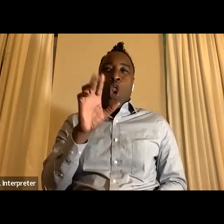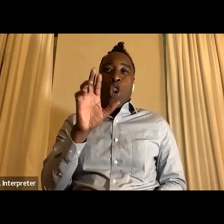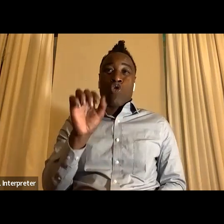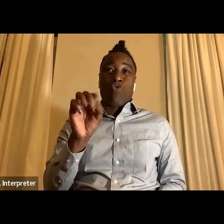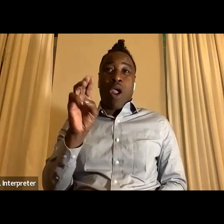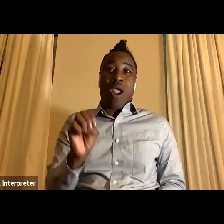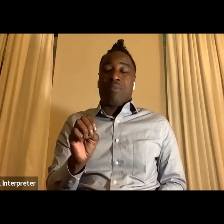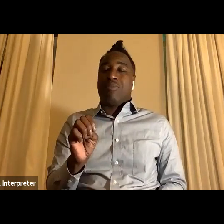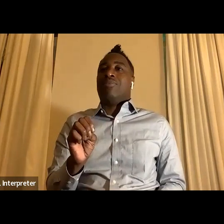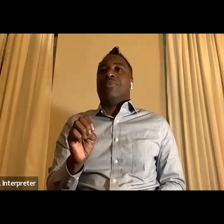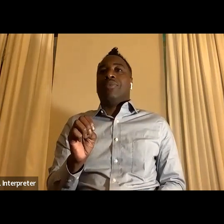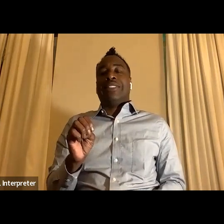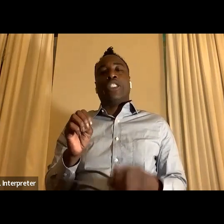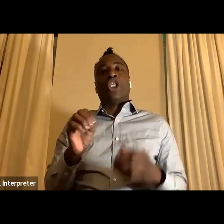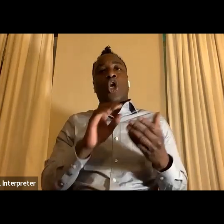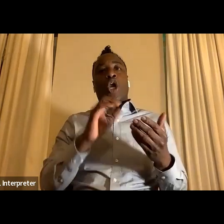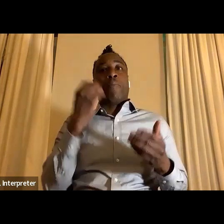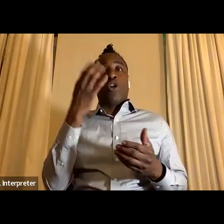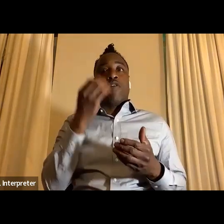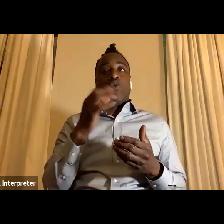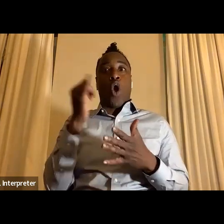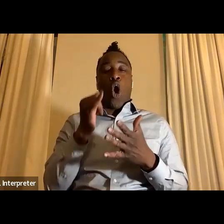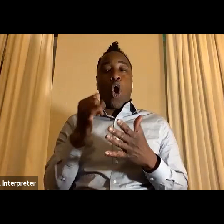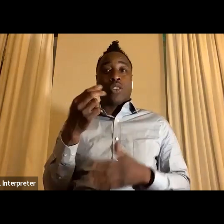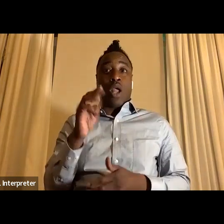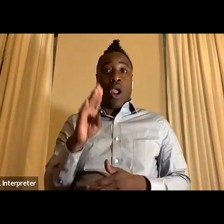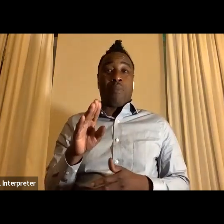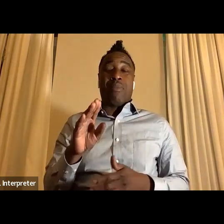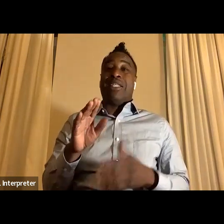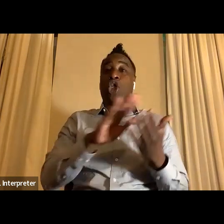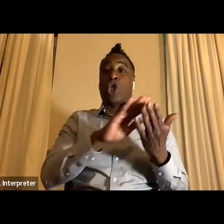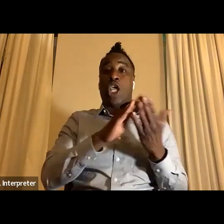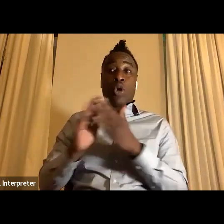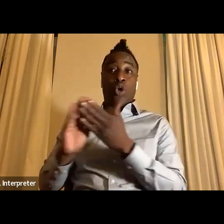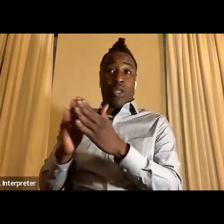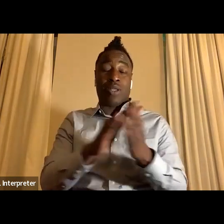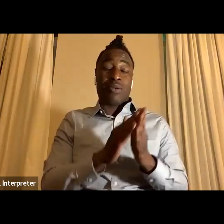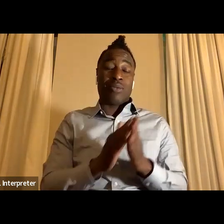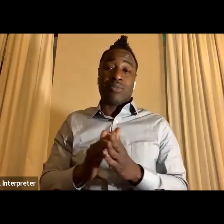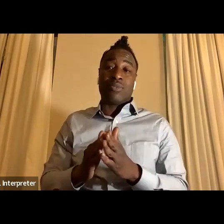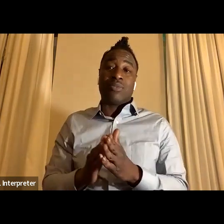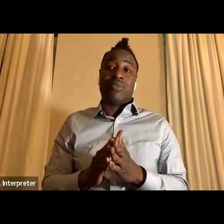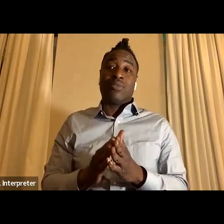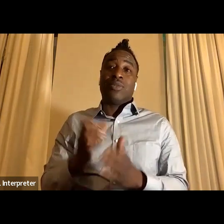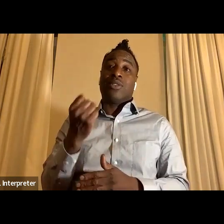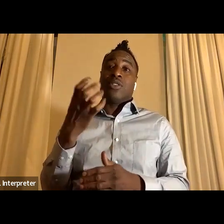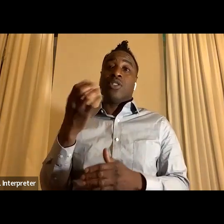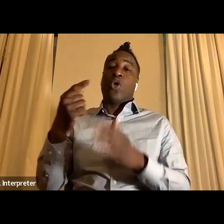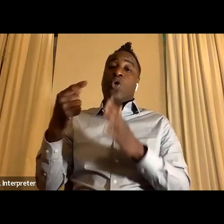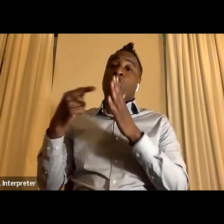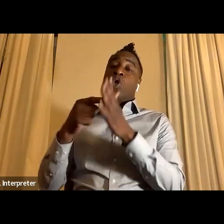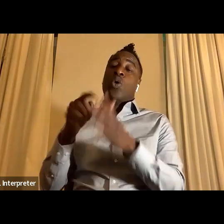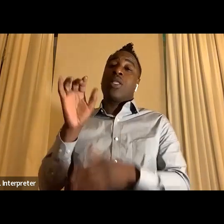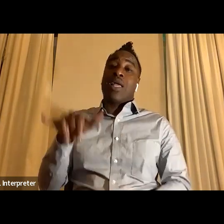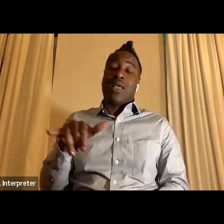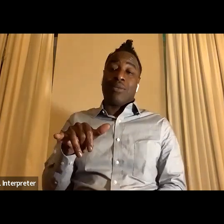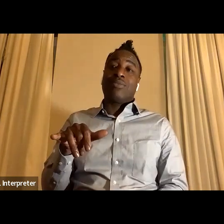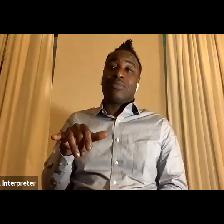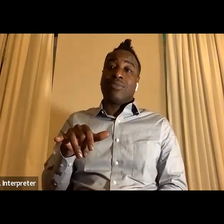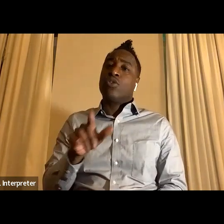It's a beautiful artist hub that's overflowing in everything. And so just showing that it really does take a village.